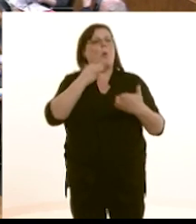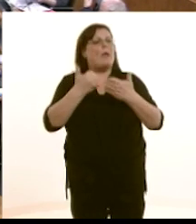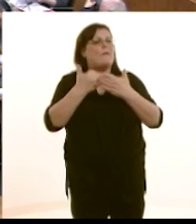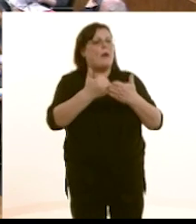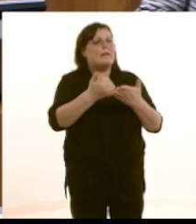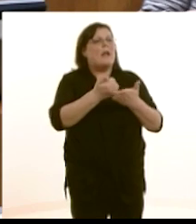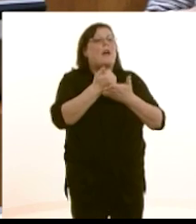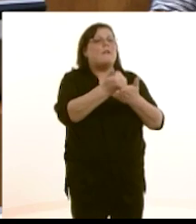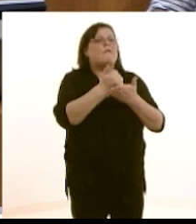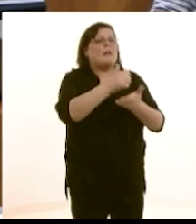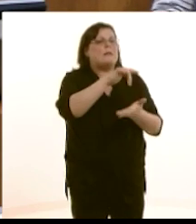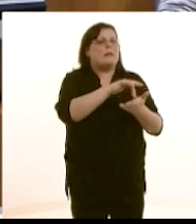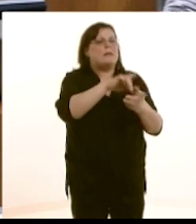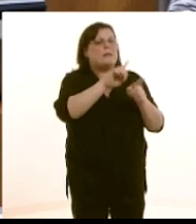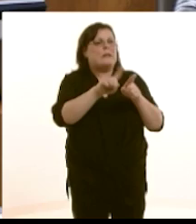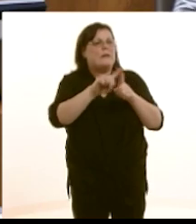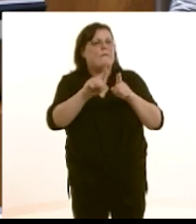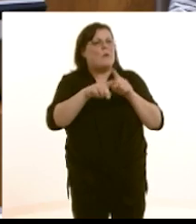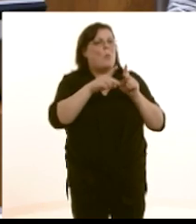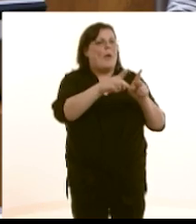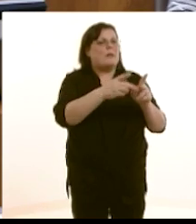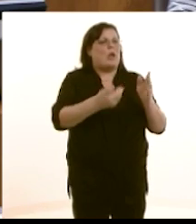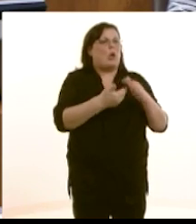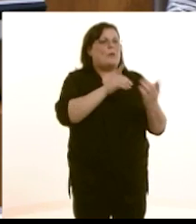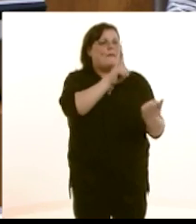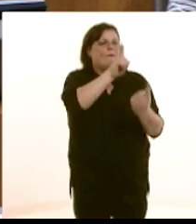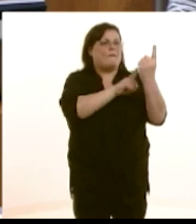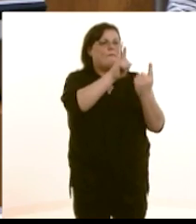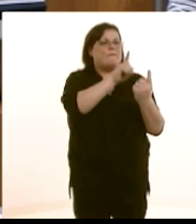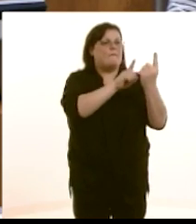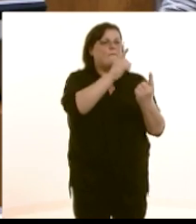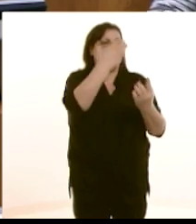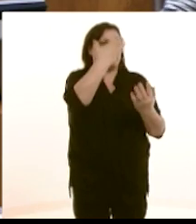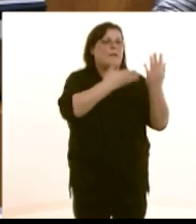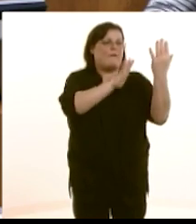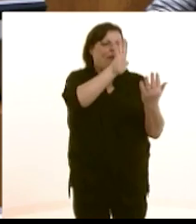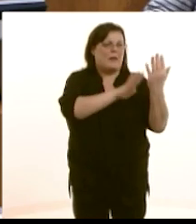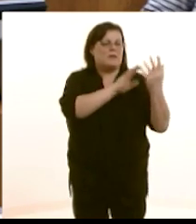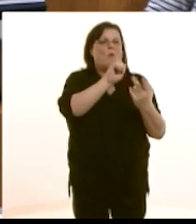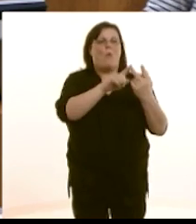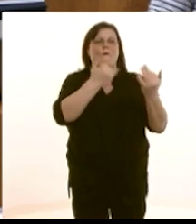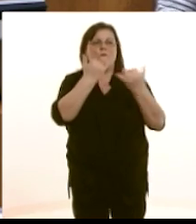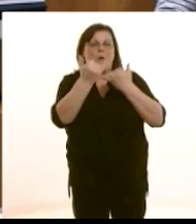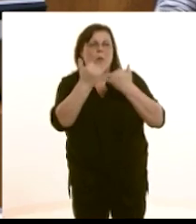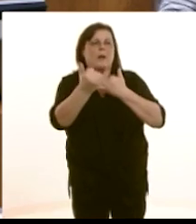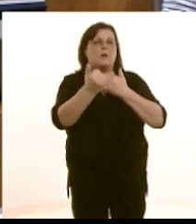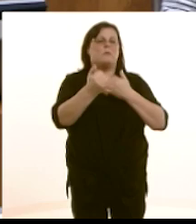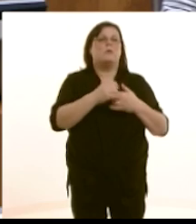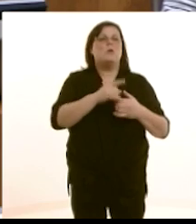settings and in different ways, including face to face, over the phone and home visiting, so that we can try and reach the individuals and the families that are most in need of